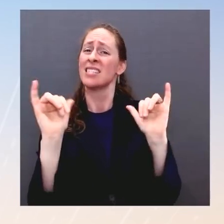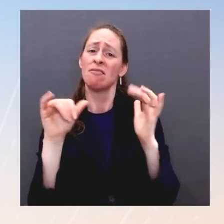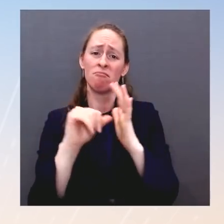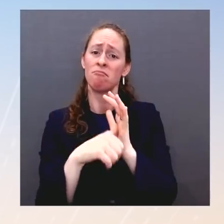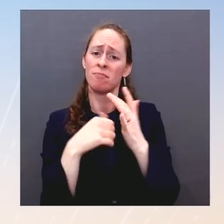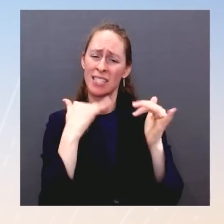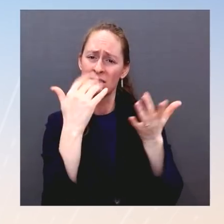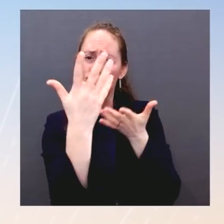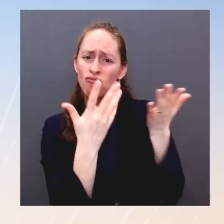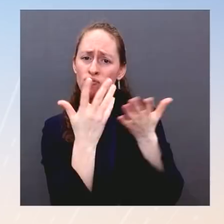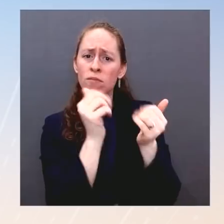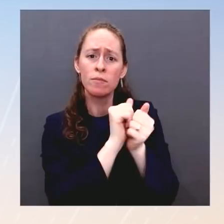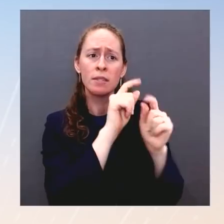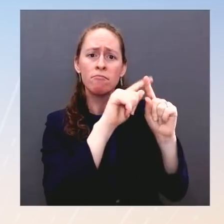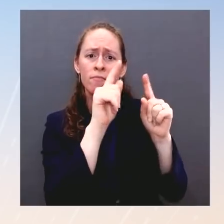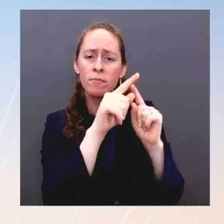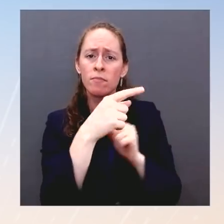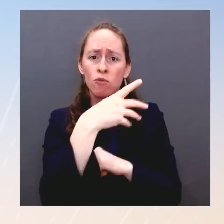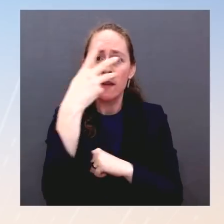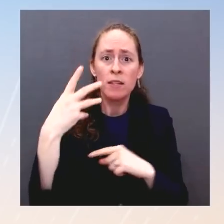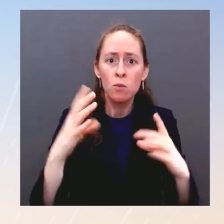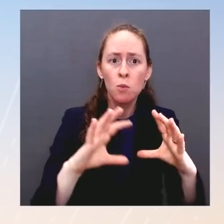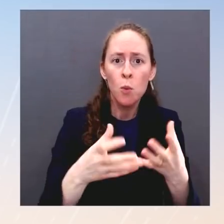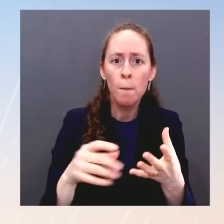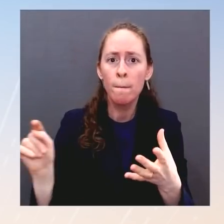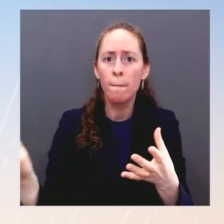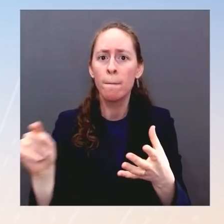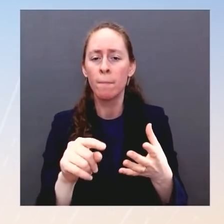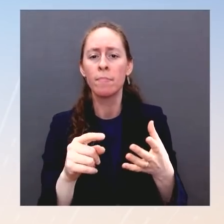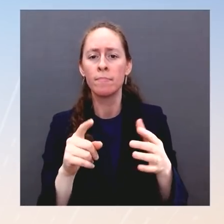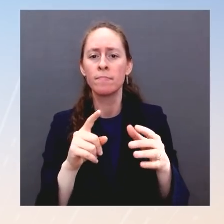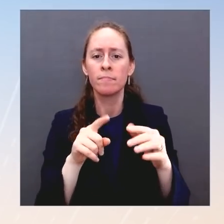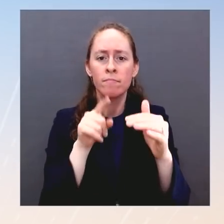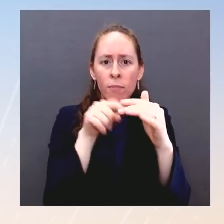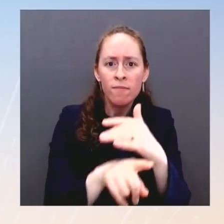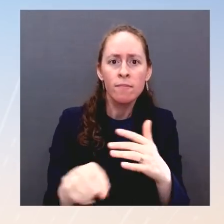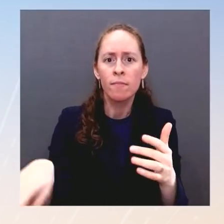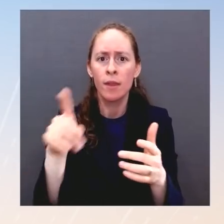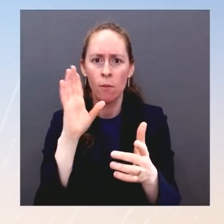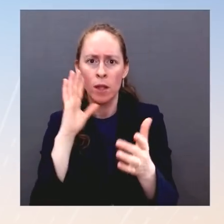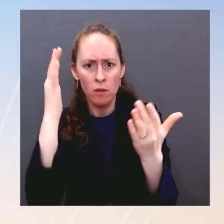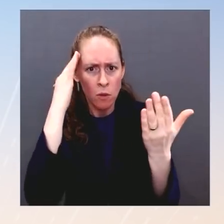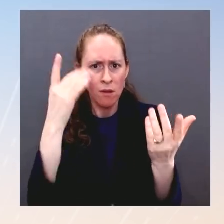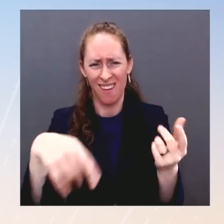But I would also reiterate that what we've seen happen over the last couple of days is countries like Poland, Germany,